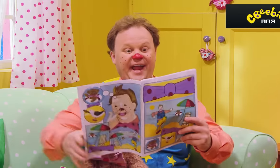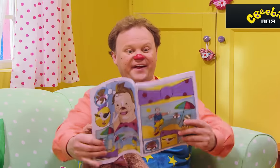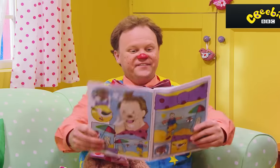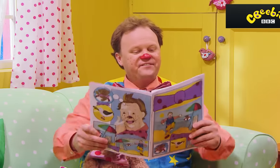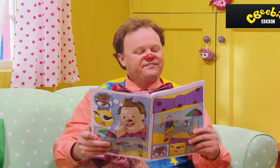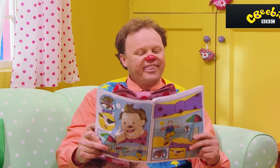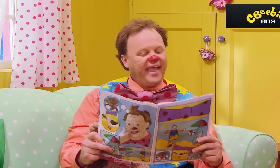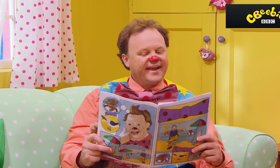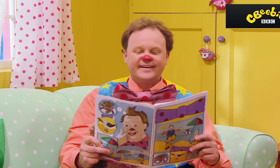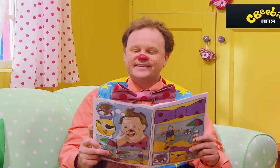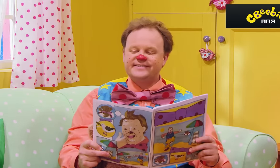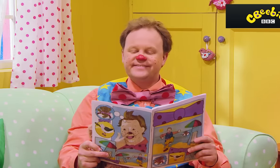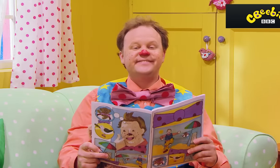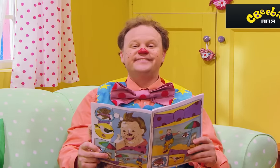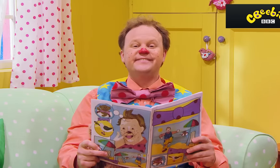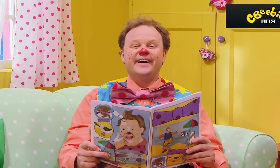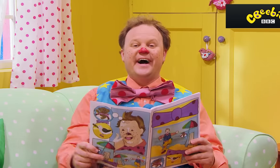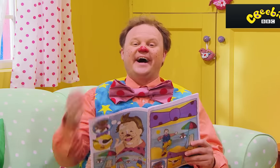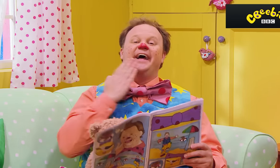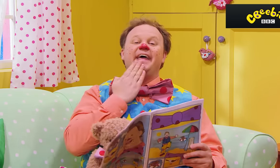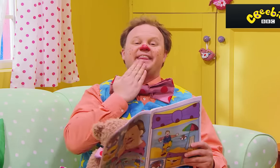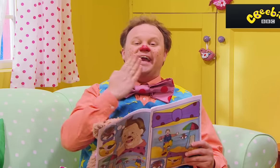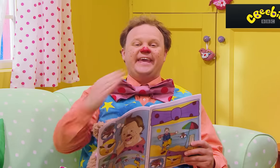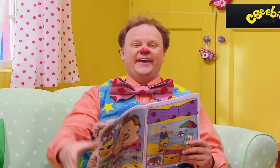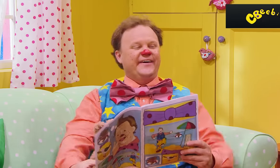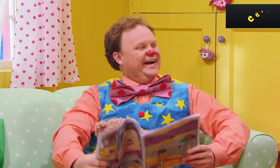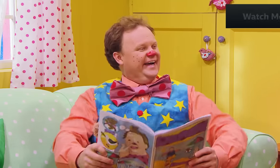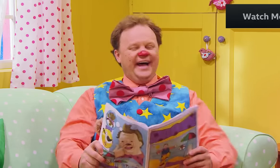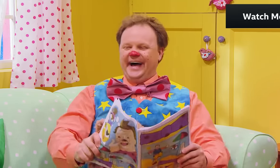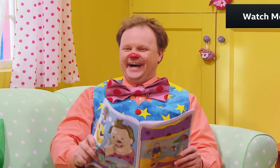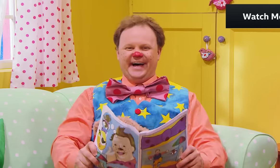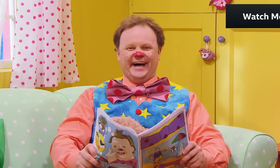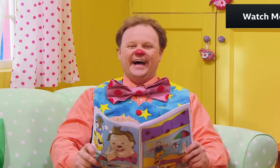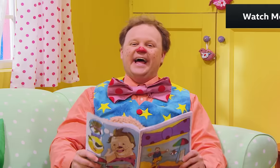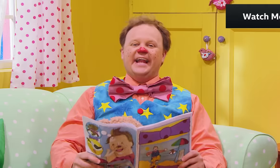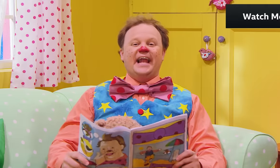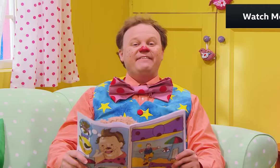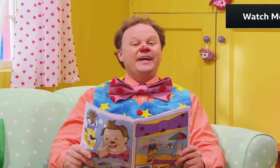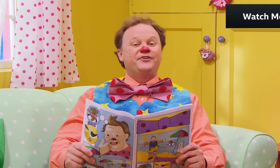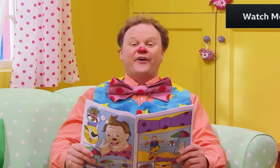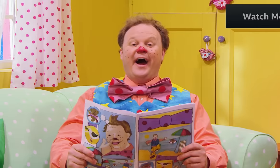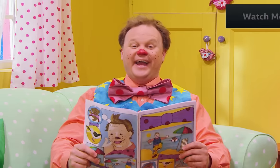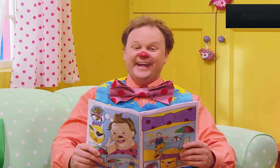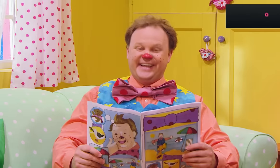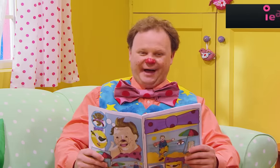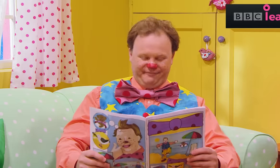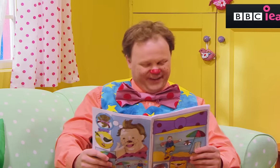good idea mr tumble thank you lovely and dry and comfy